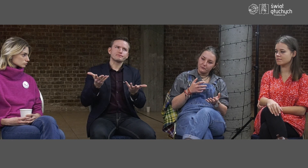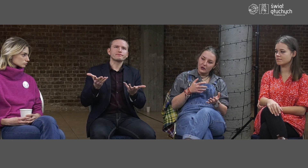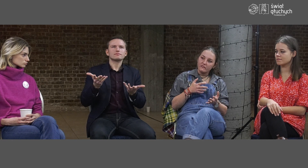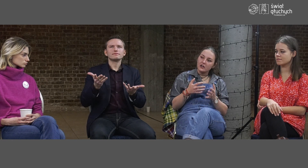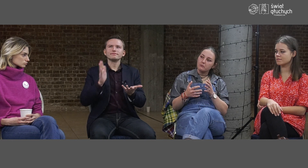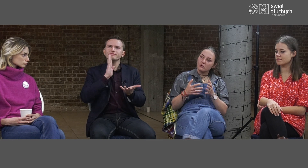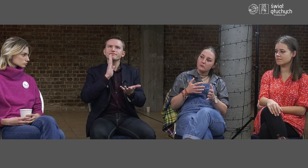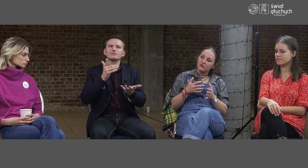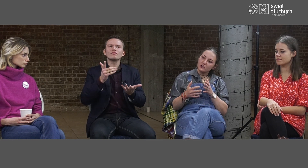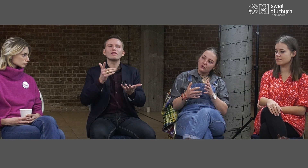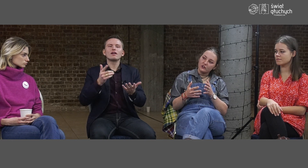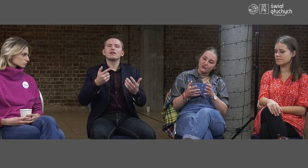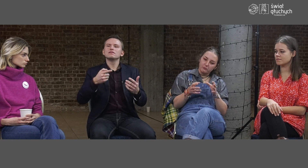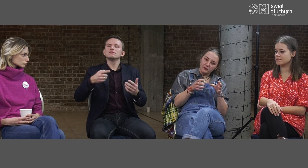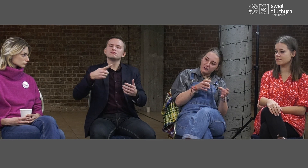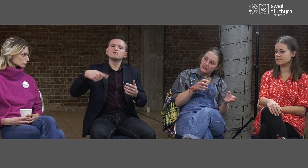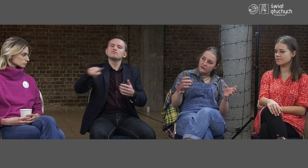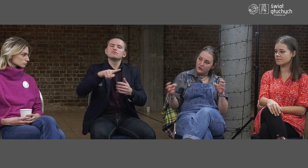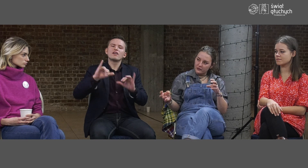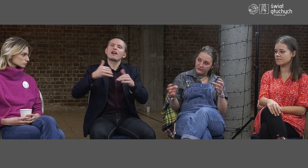how I function between two worlds.